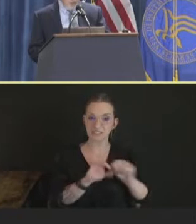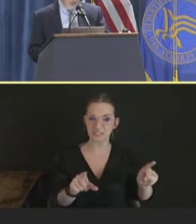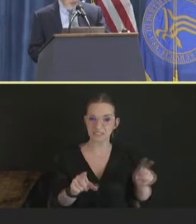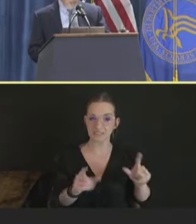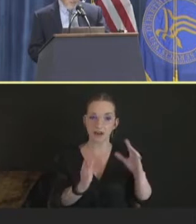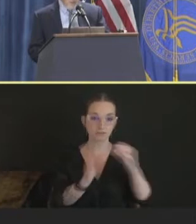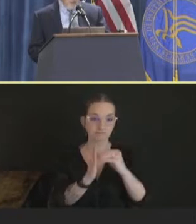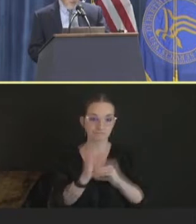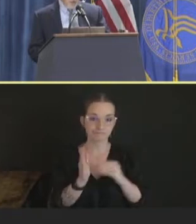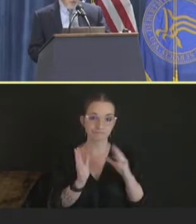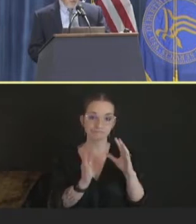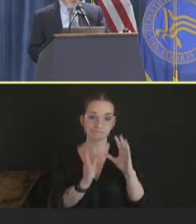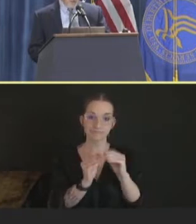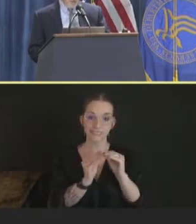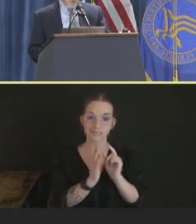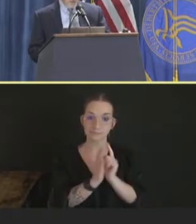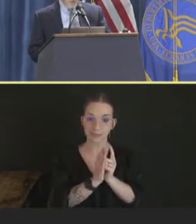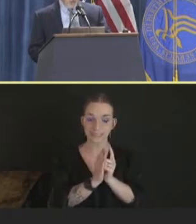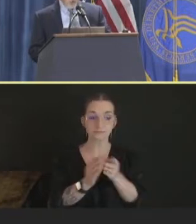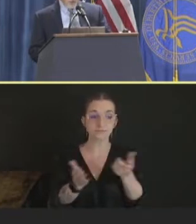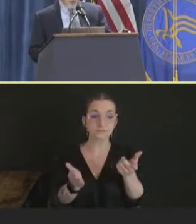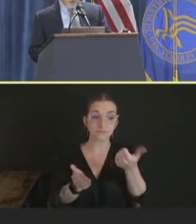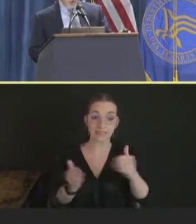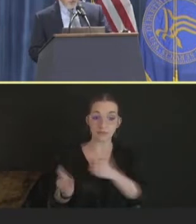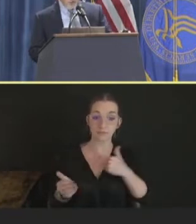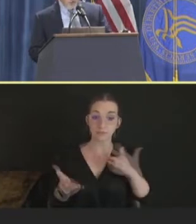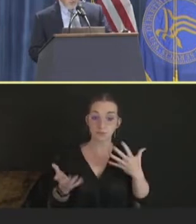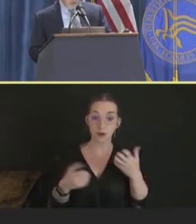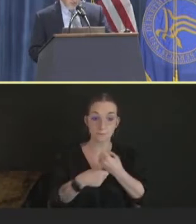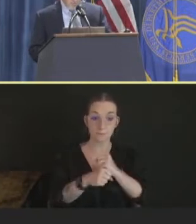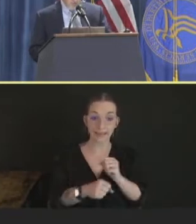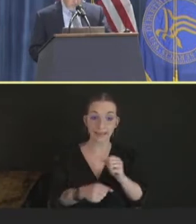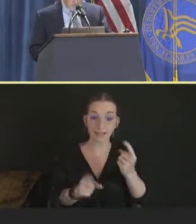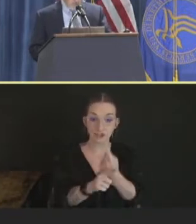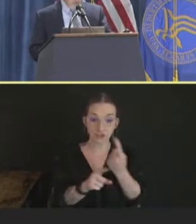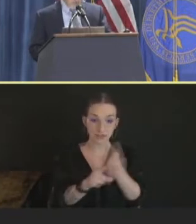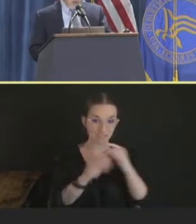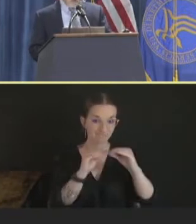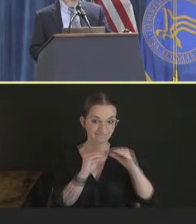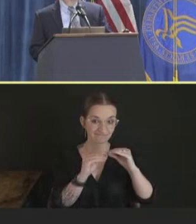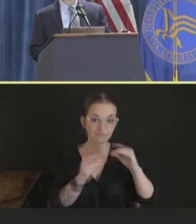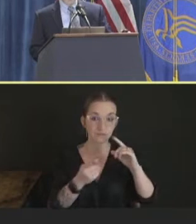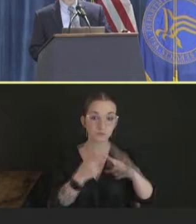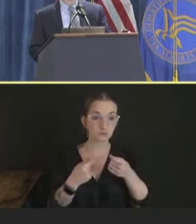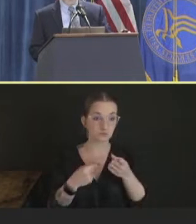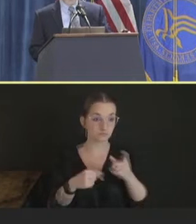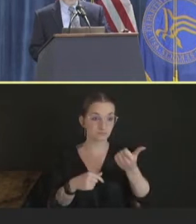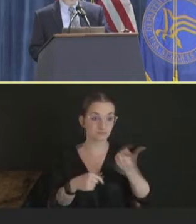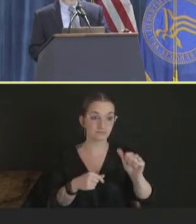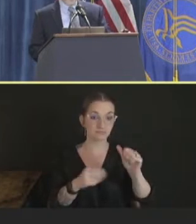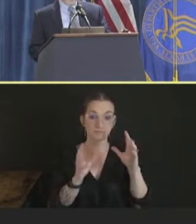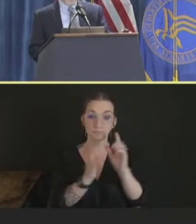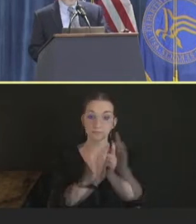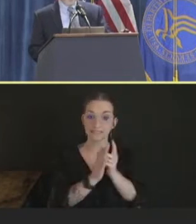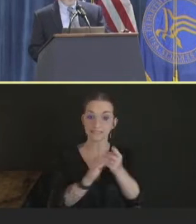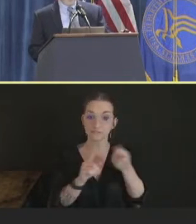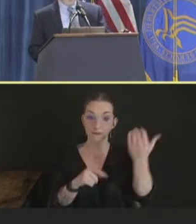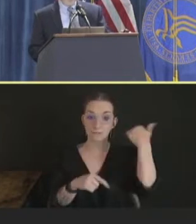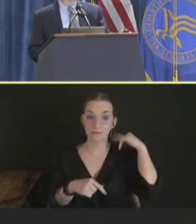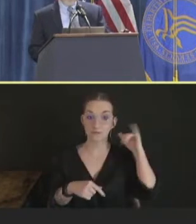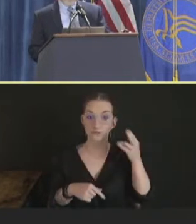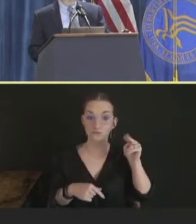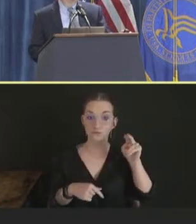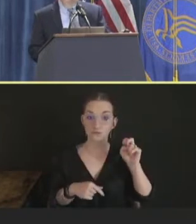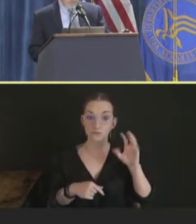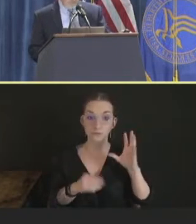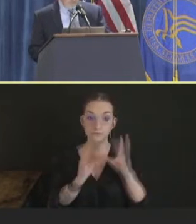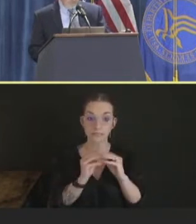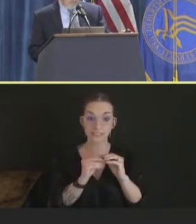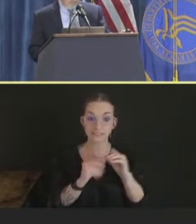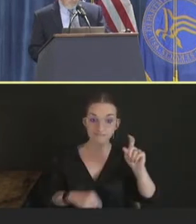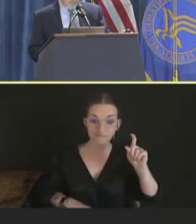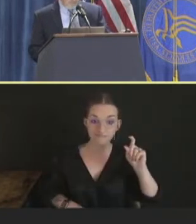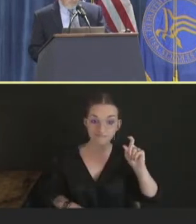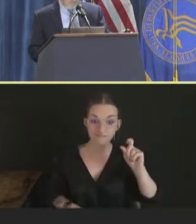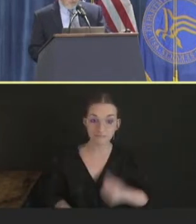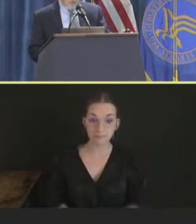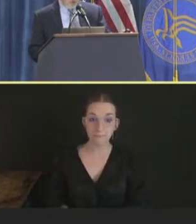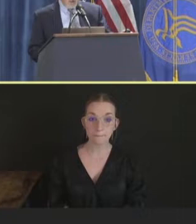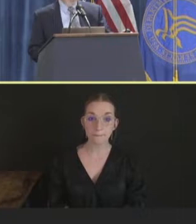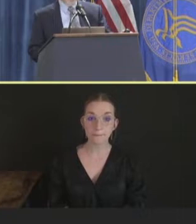Do any of the members want to make corrections to the minutes from our June meeting?